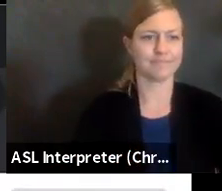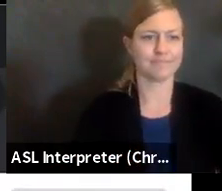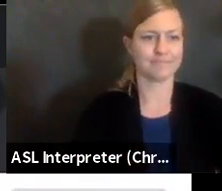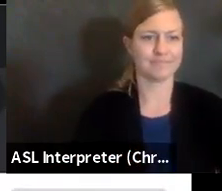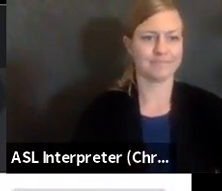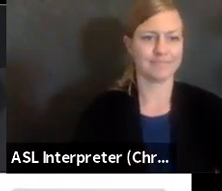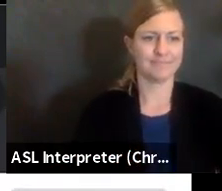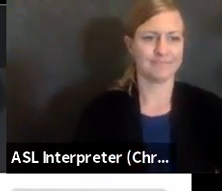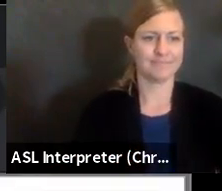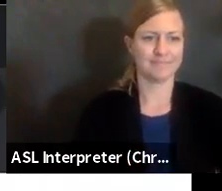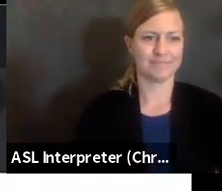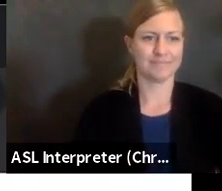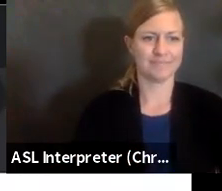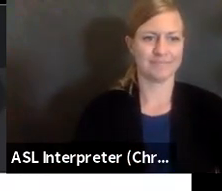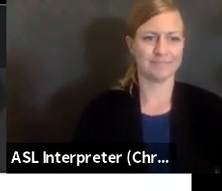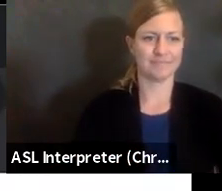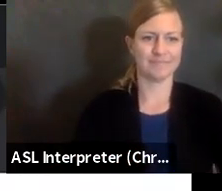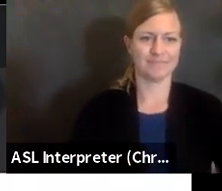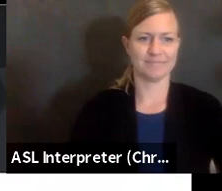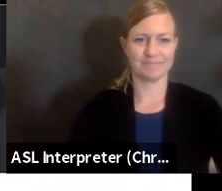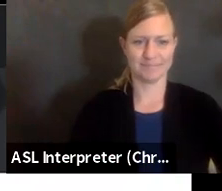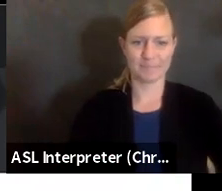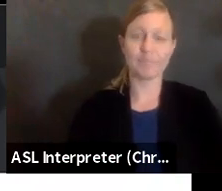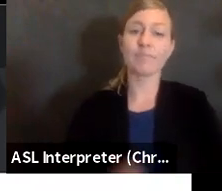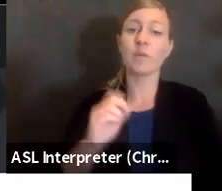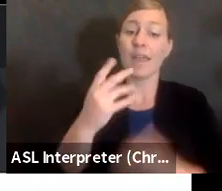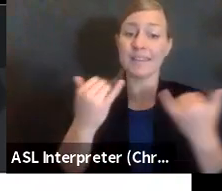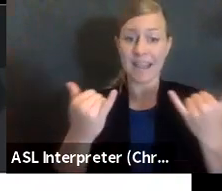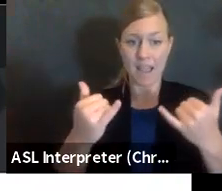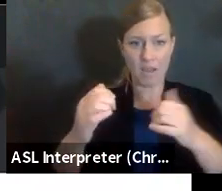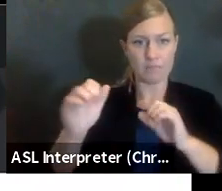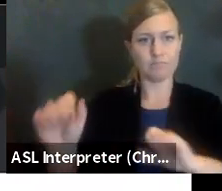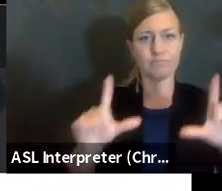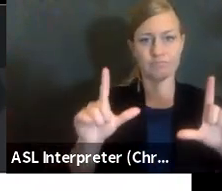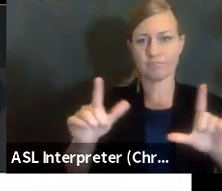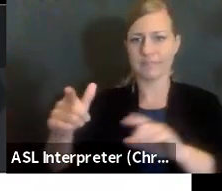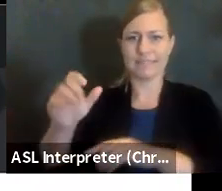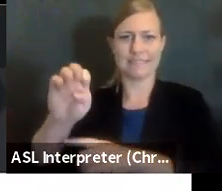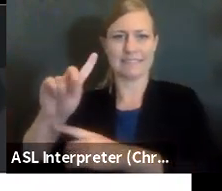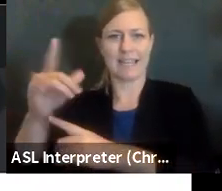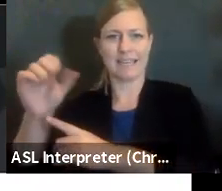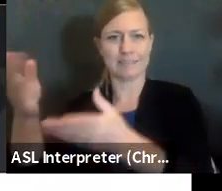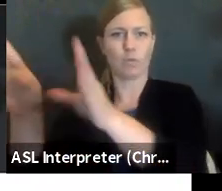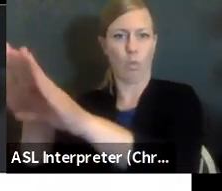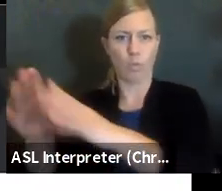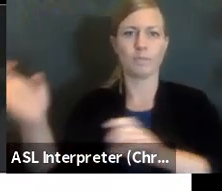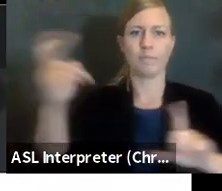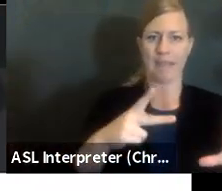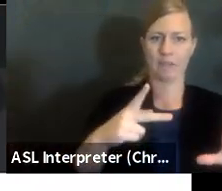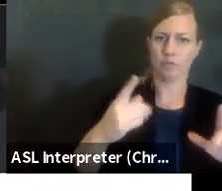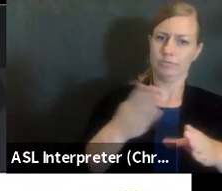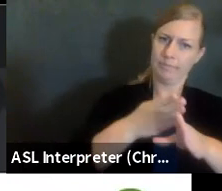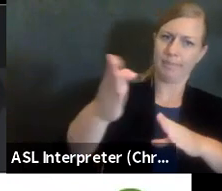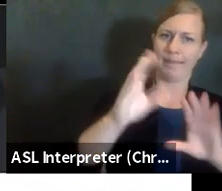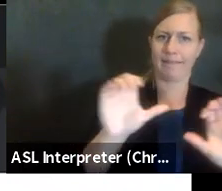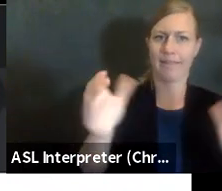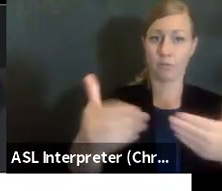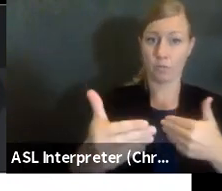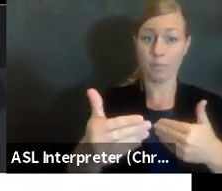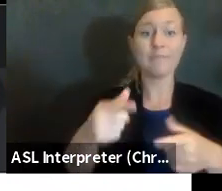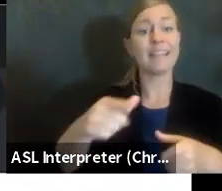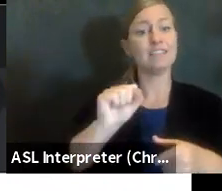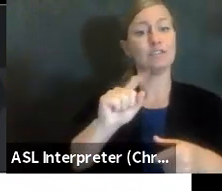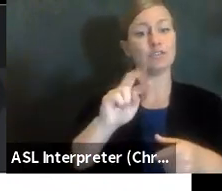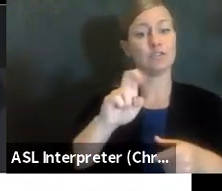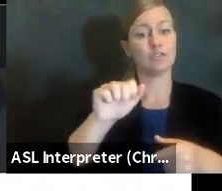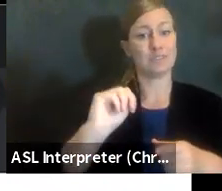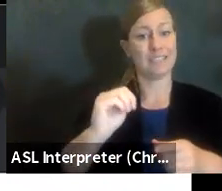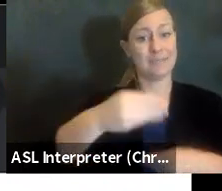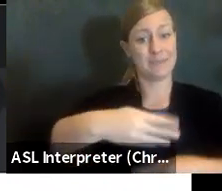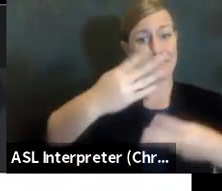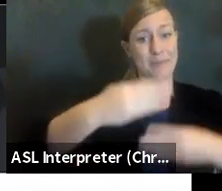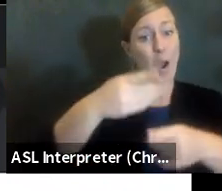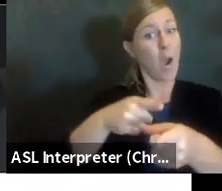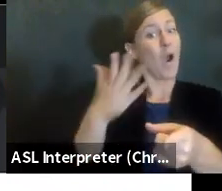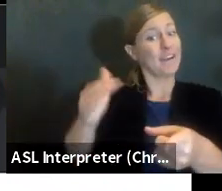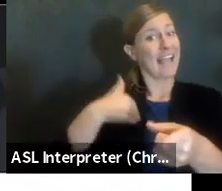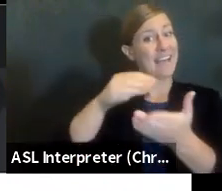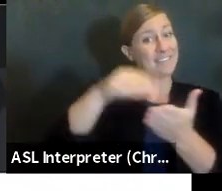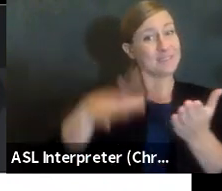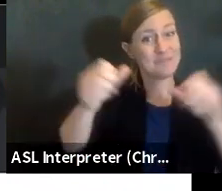ESD 112 - Katherine Livick: So I'm going to go out of my class settings now, and back into my main classroom area. And like I said, we're in the stream. Look, I already had a student post here and it's a positive